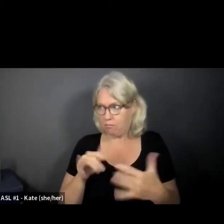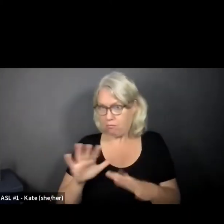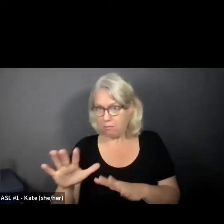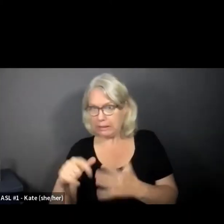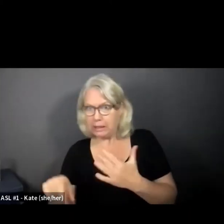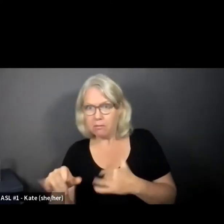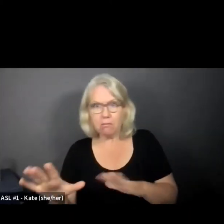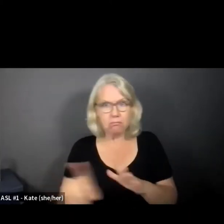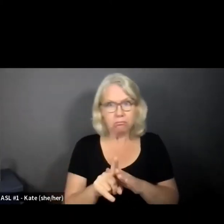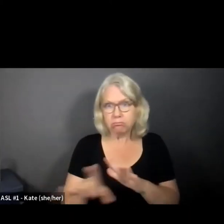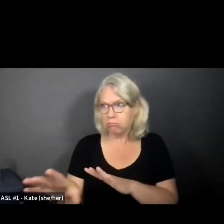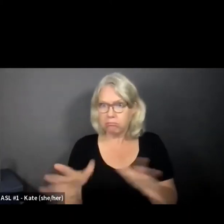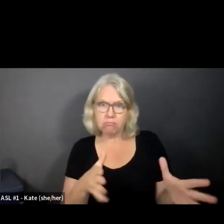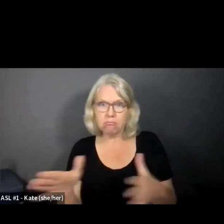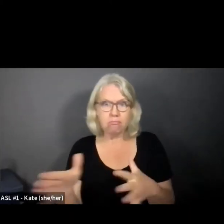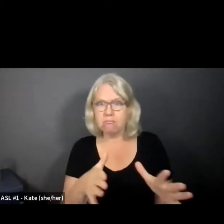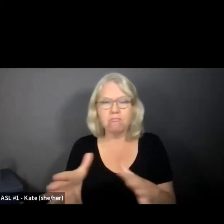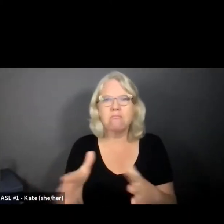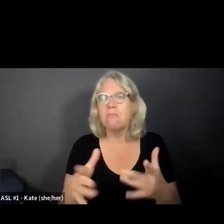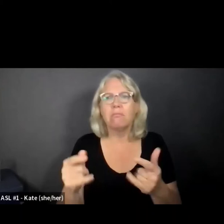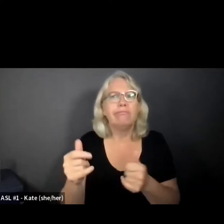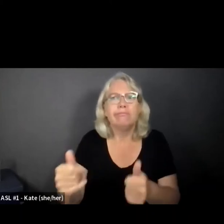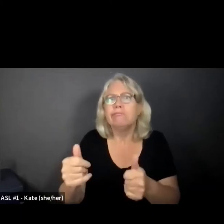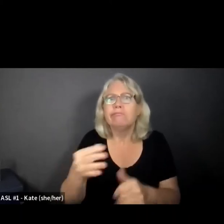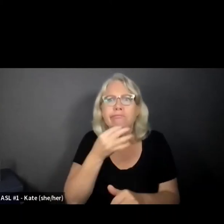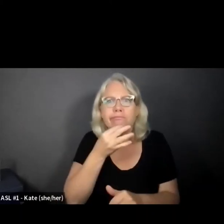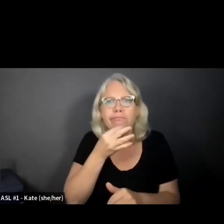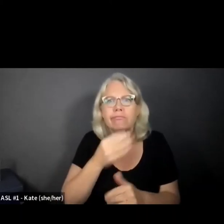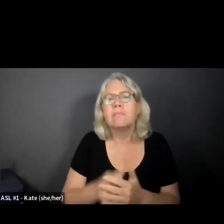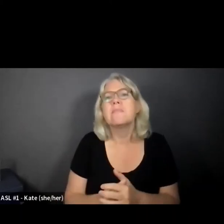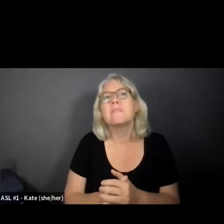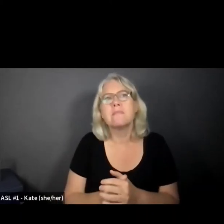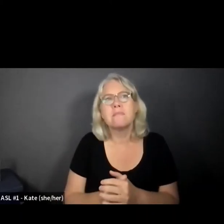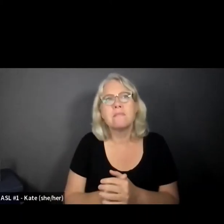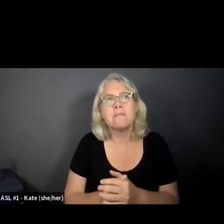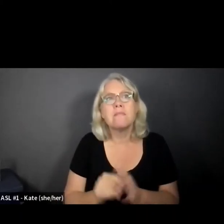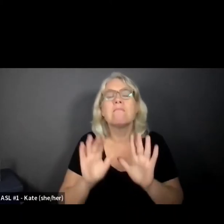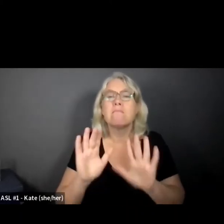I REITERATE WHAT I SAID IN MY PRIOR ANNUAL REPORTS.